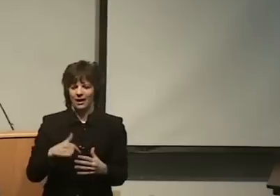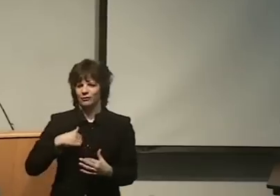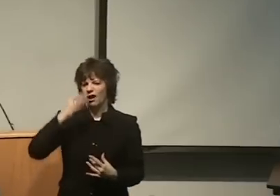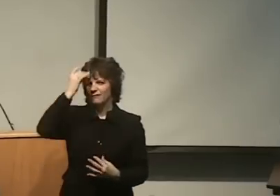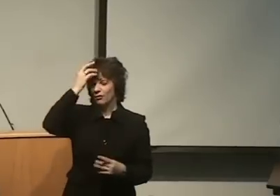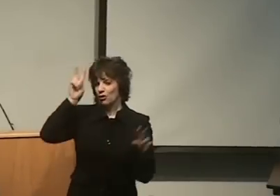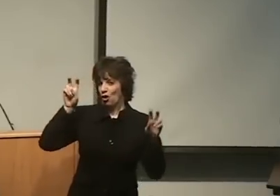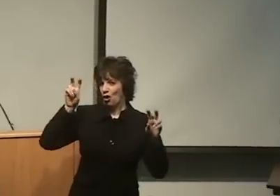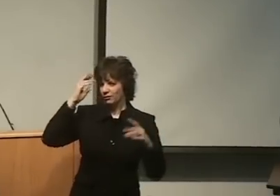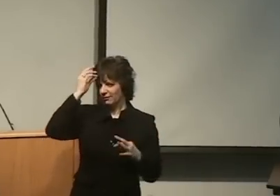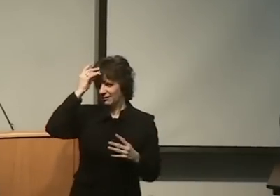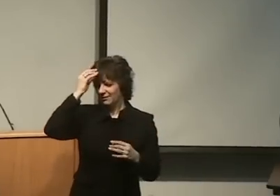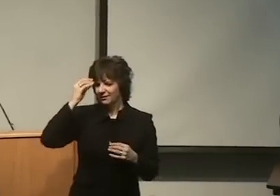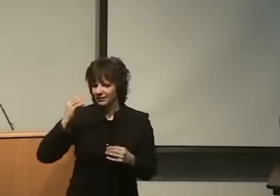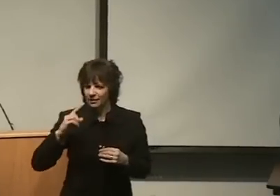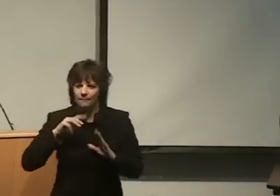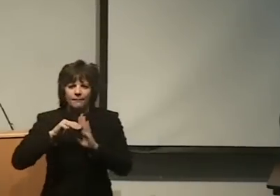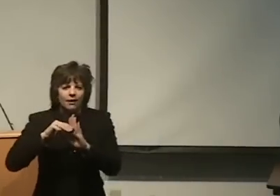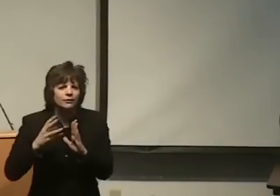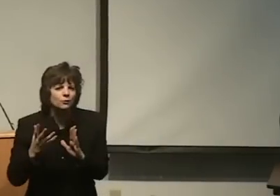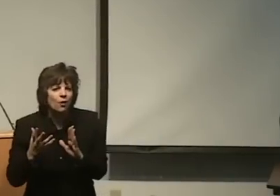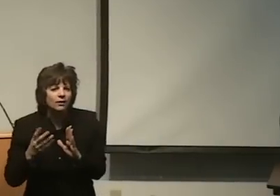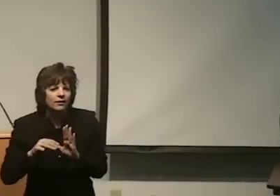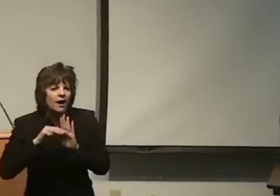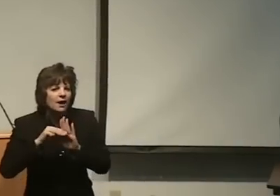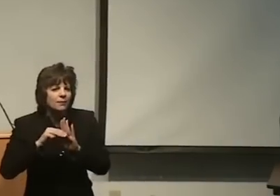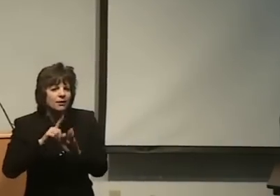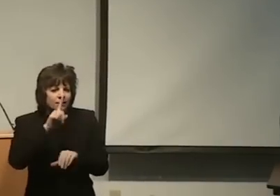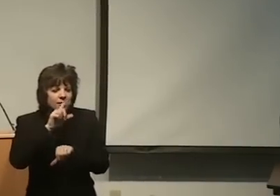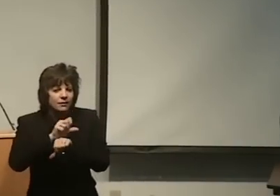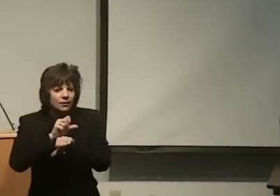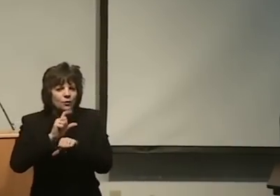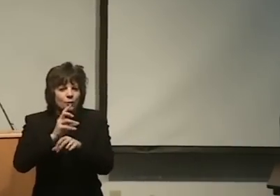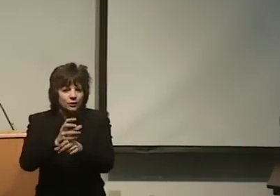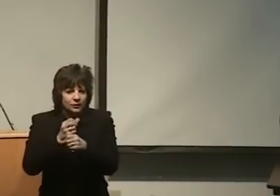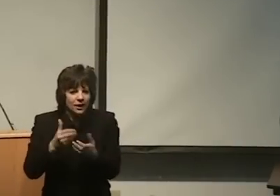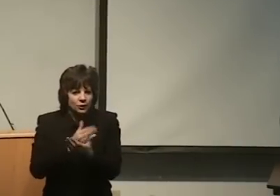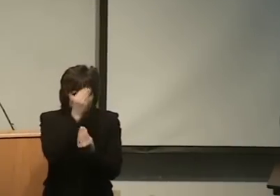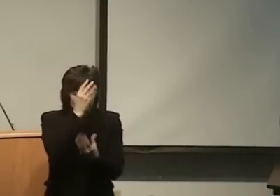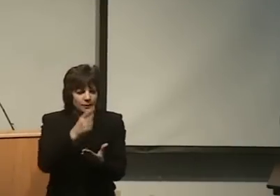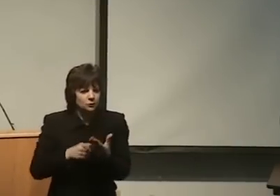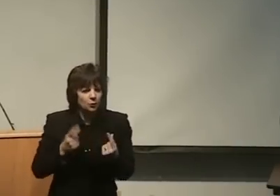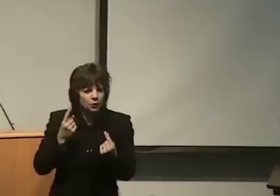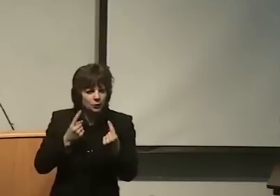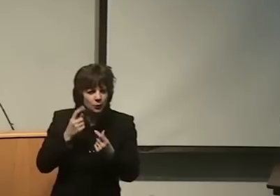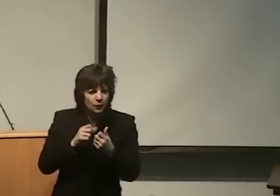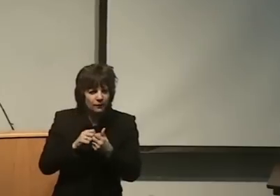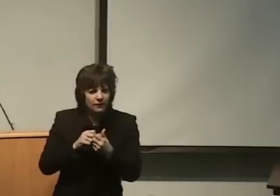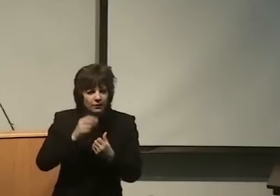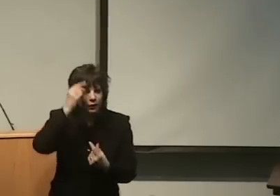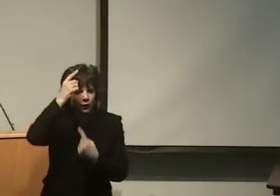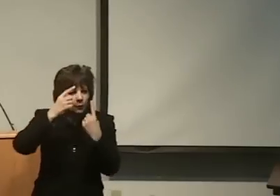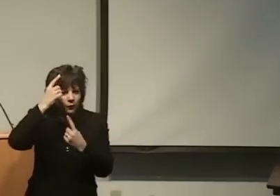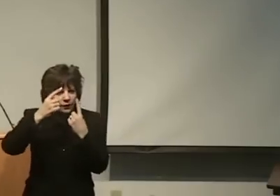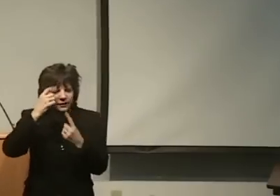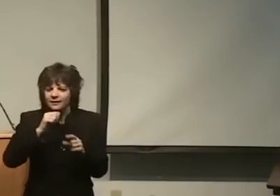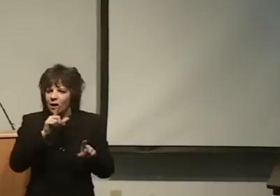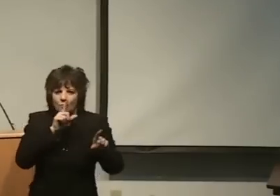Because what am I modeling? I'm modeling that actually when you get new information what do you do? You think, not react. Because that's what they do on CNN or Fox.